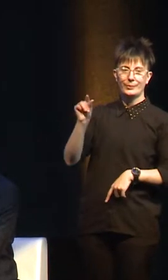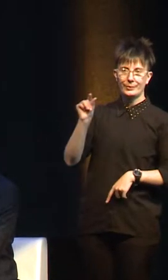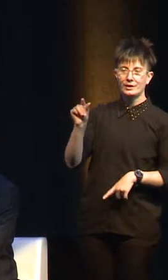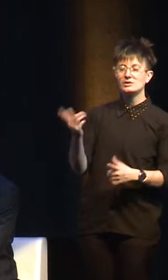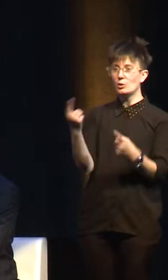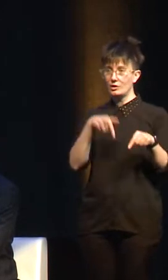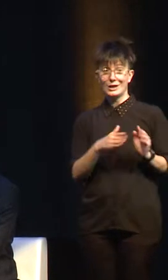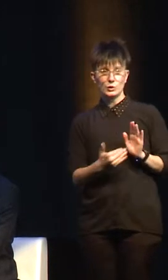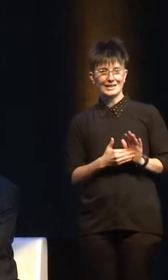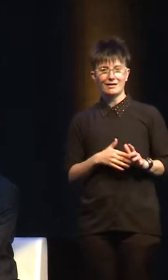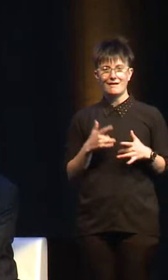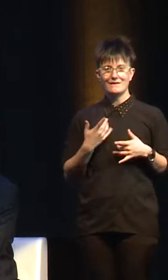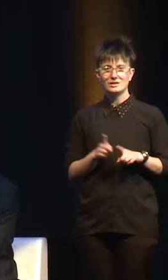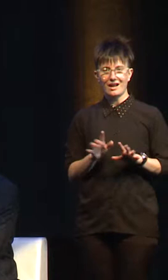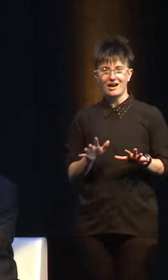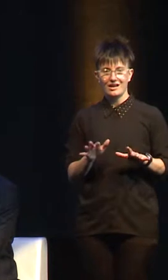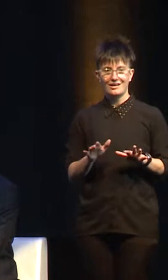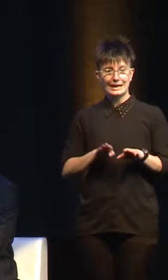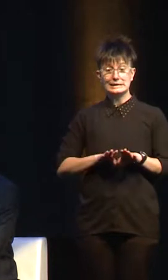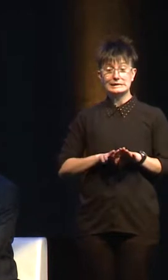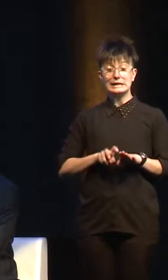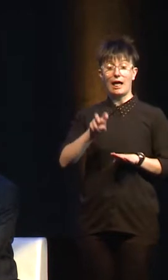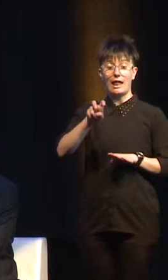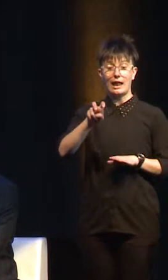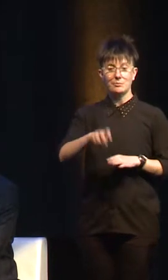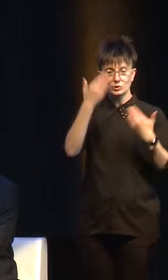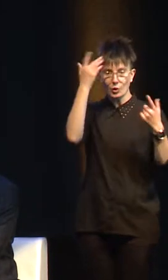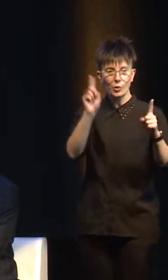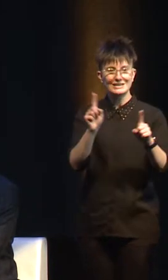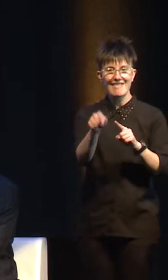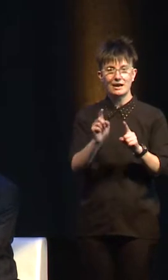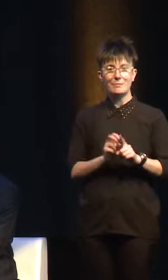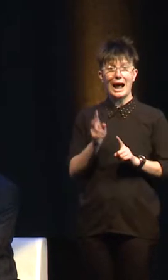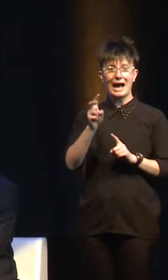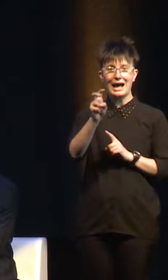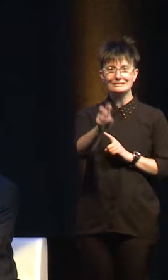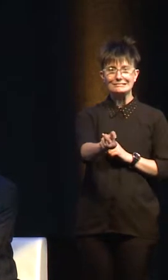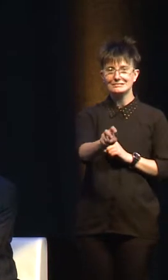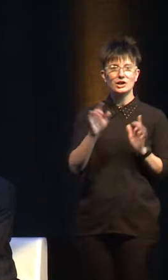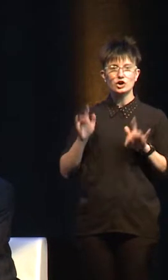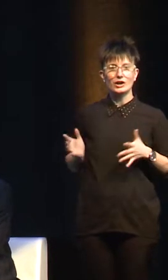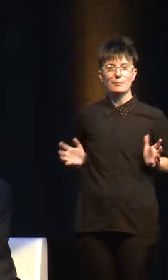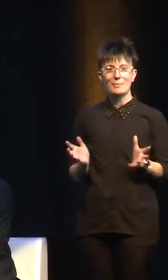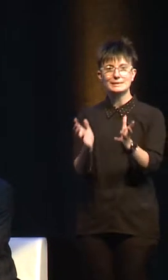we feel like we're sort of taking a step into the unknown when we haven't had that momentum in the past. Jehan: But just to be clear, if this passes,